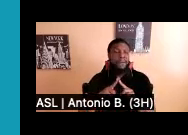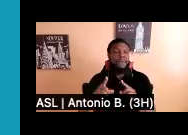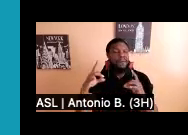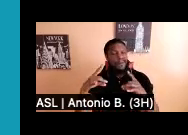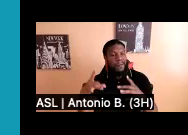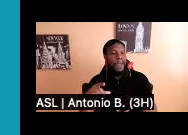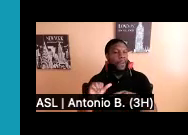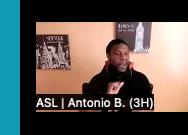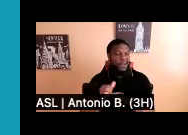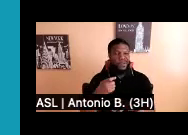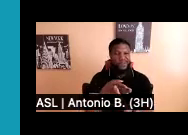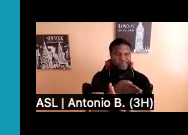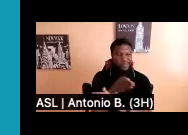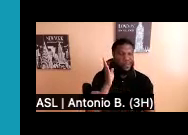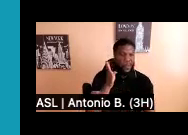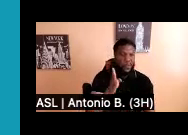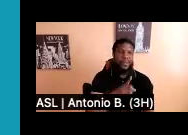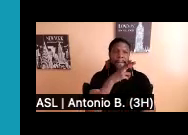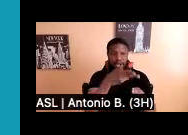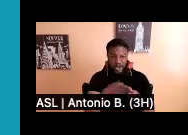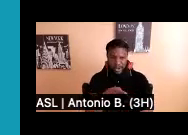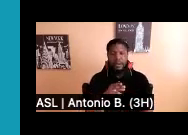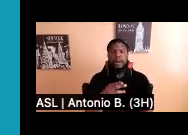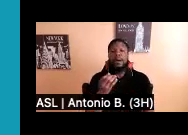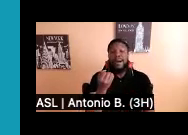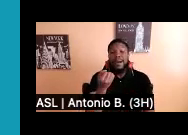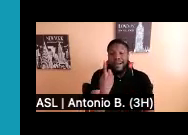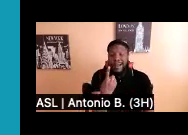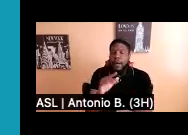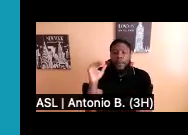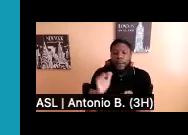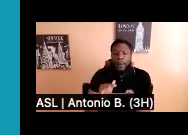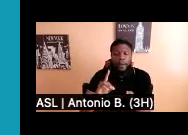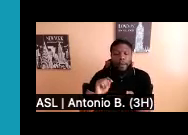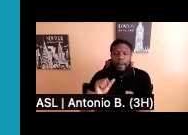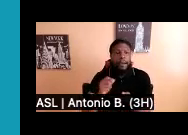just alluded to, as well. However, there's less data out there about whether those strategies